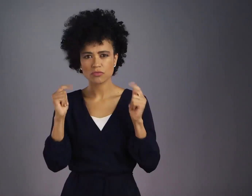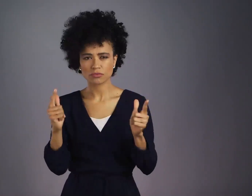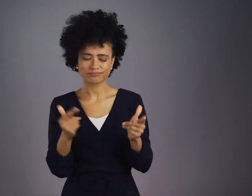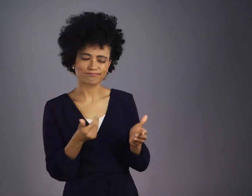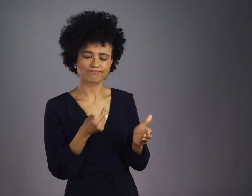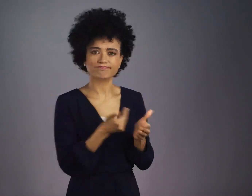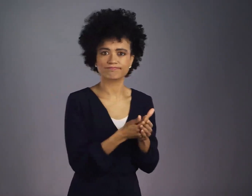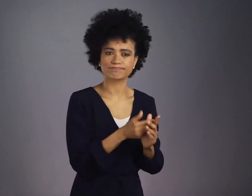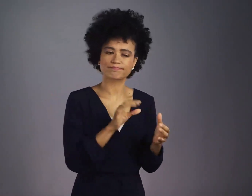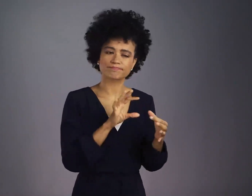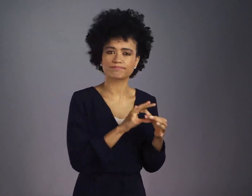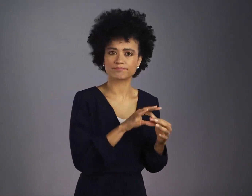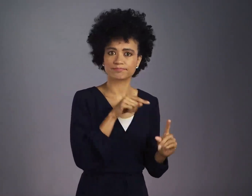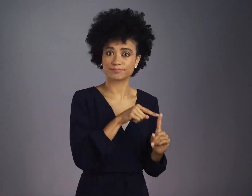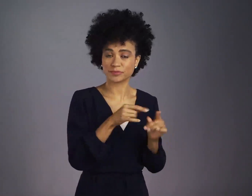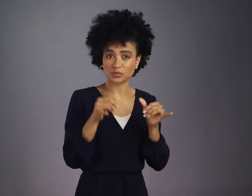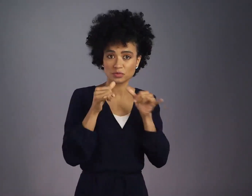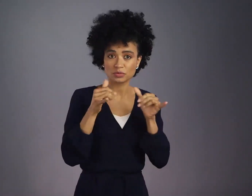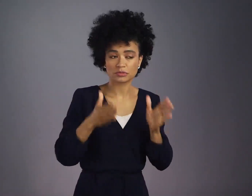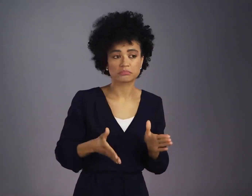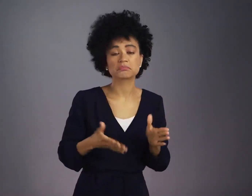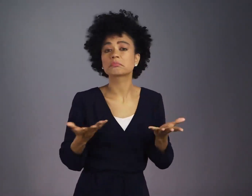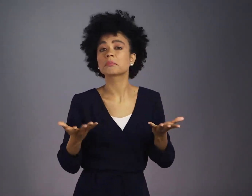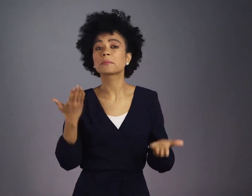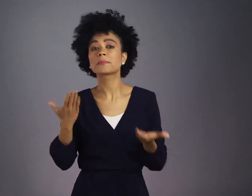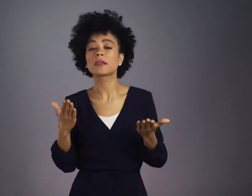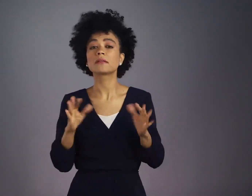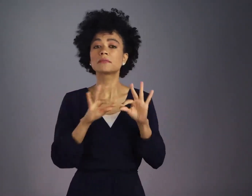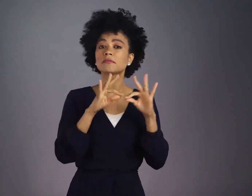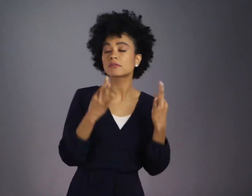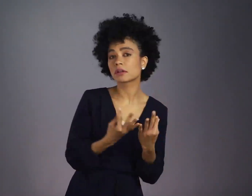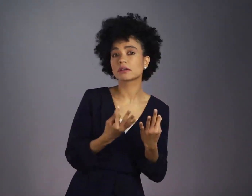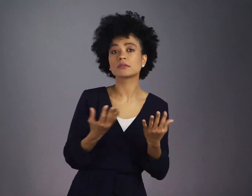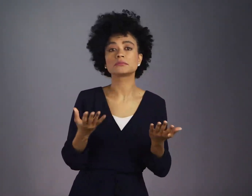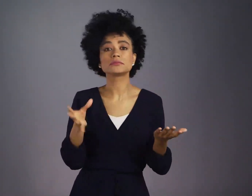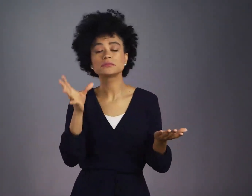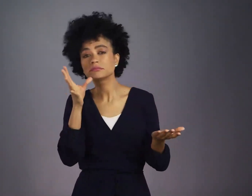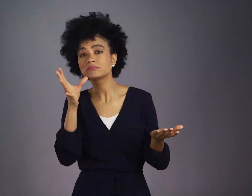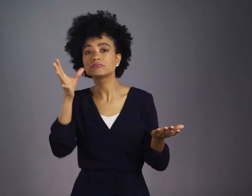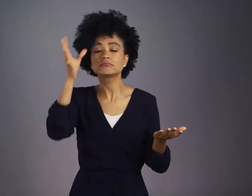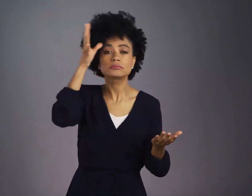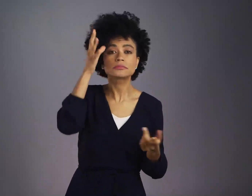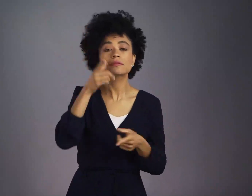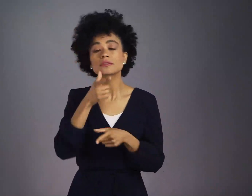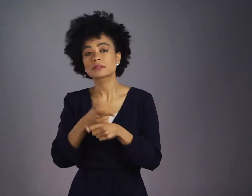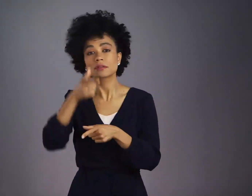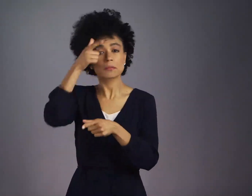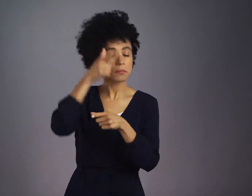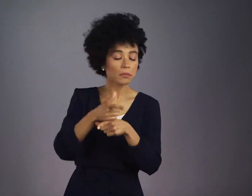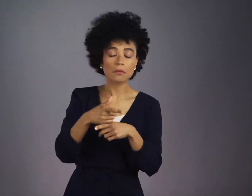What they say will apply to nearly everyone bound by ties of blood or affection to an alcoholic.